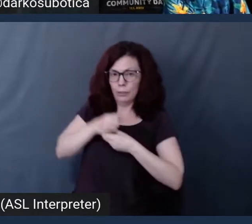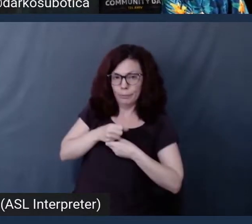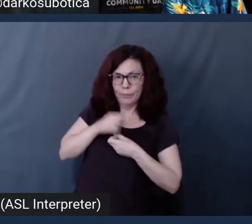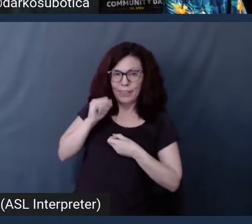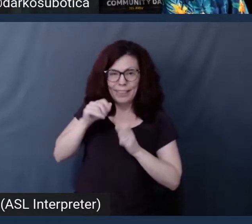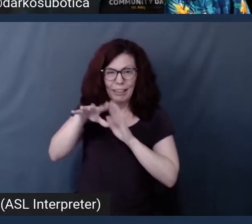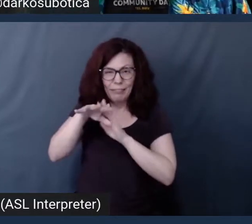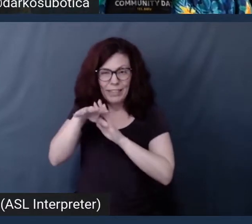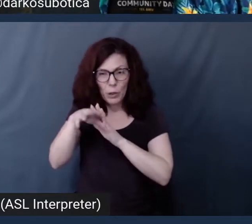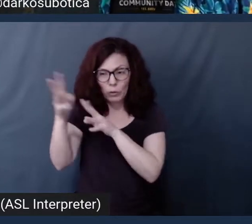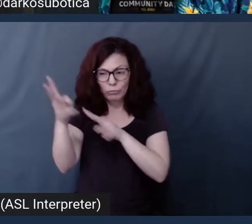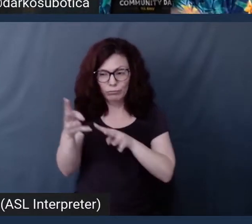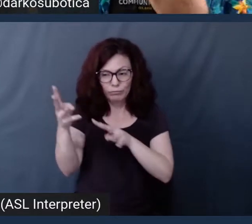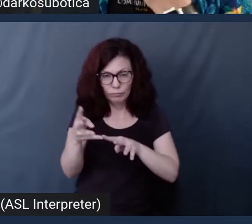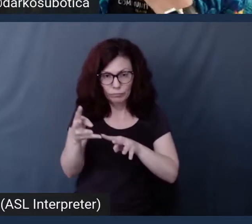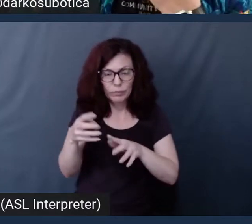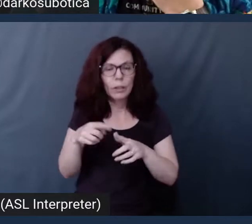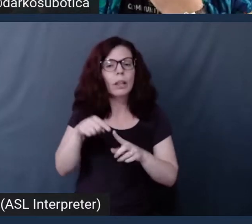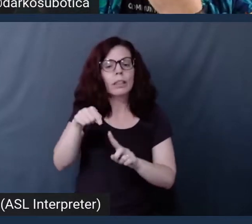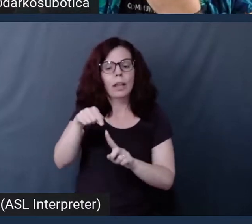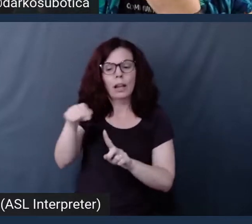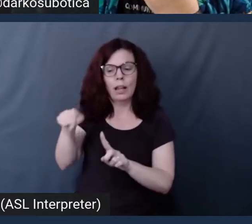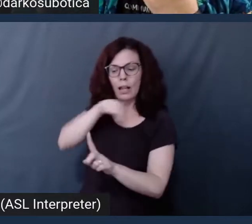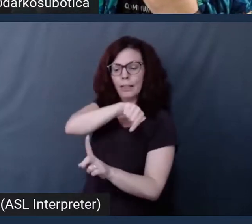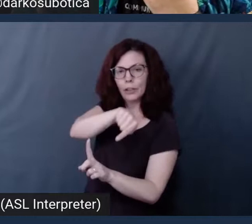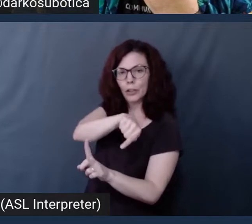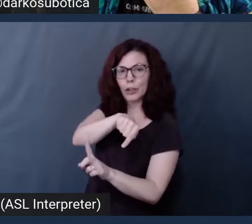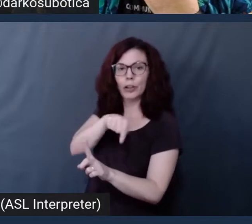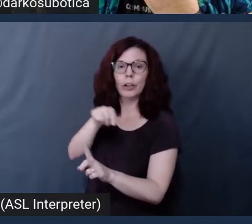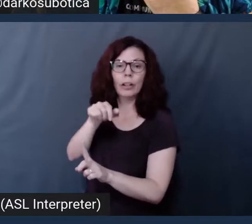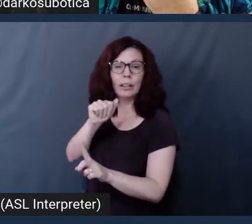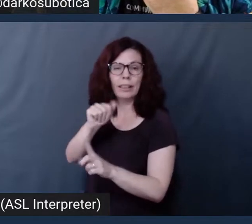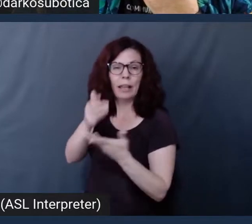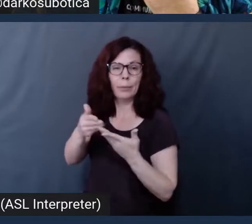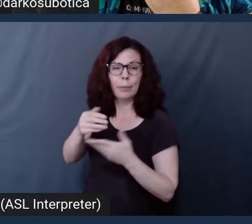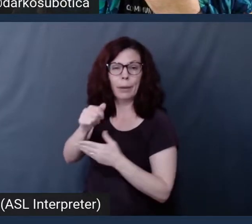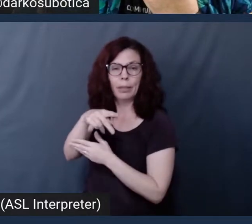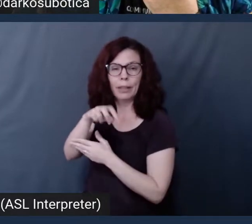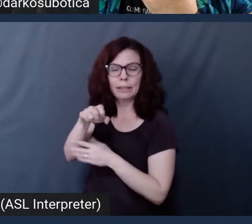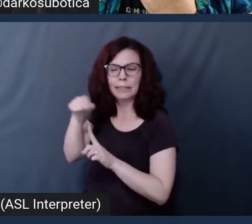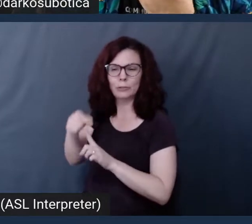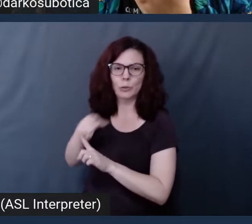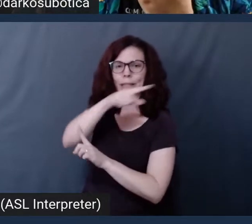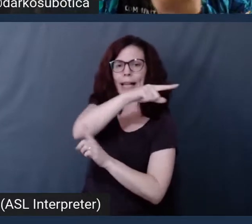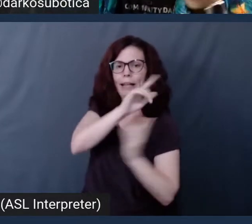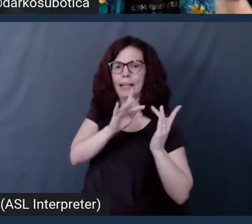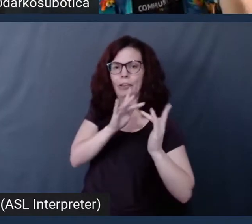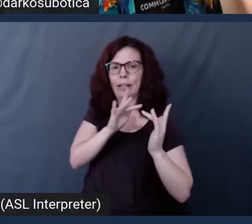On the other side, the Panorama appliance needs connectivity back out to the internet and back out to the AWS cloud,